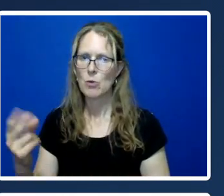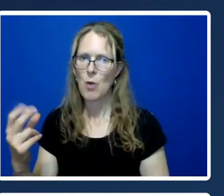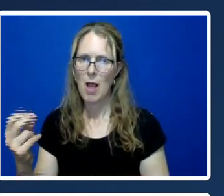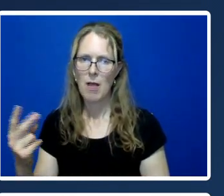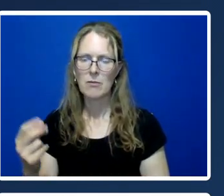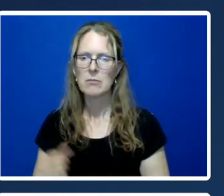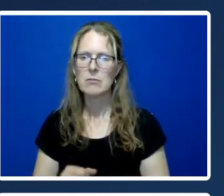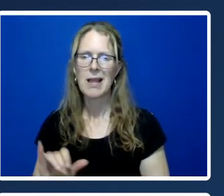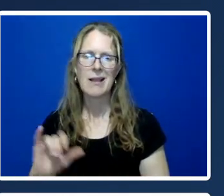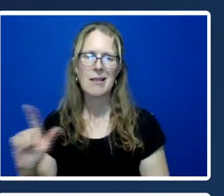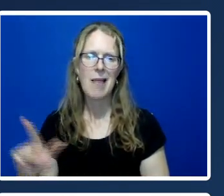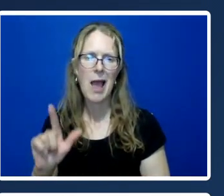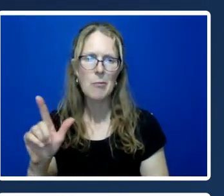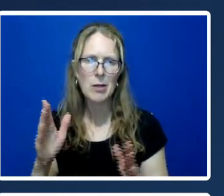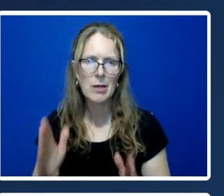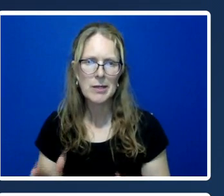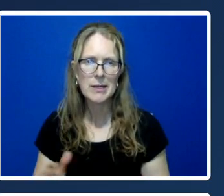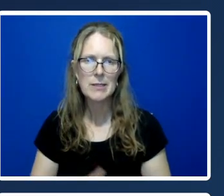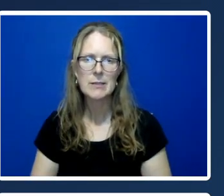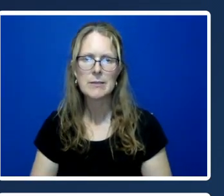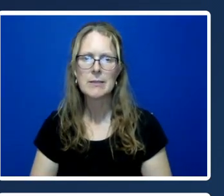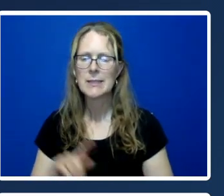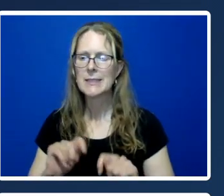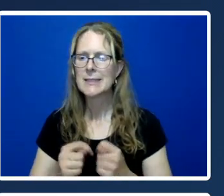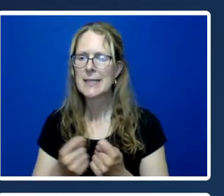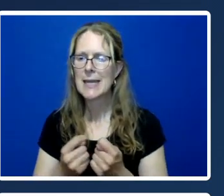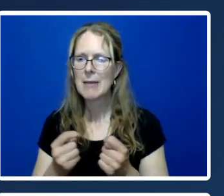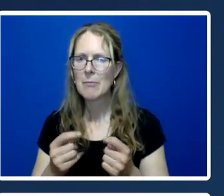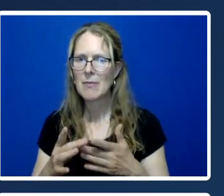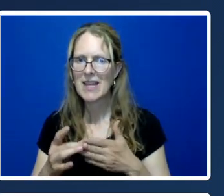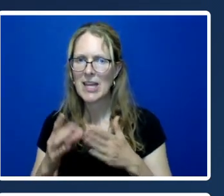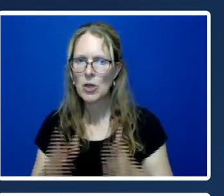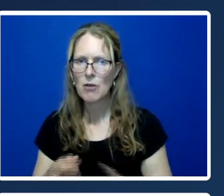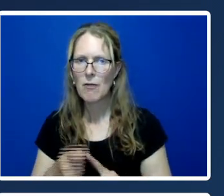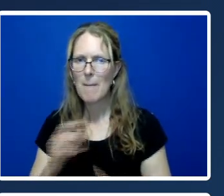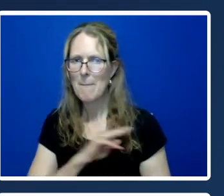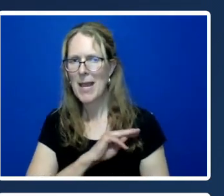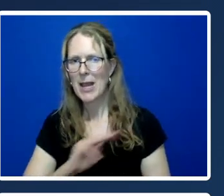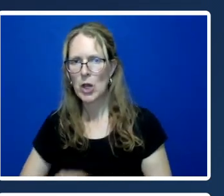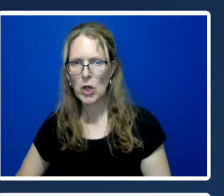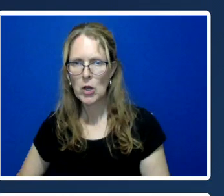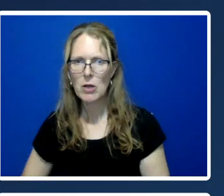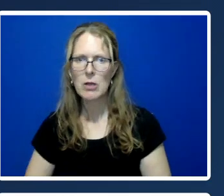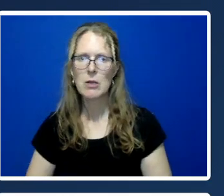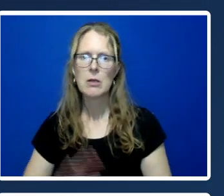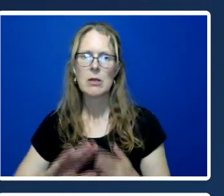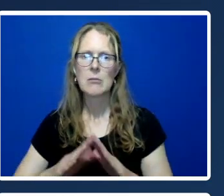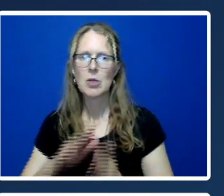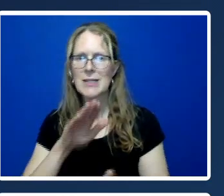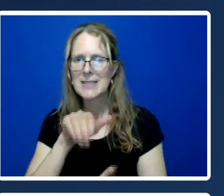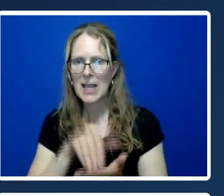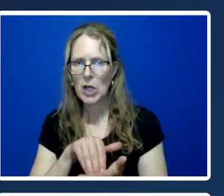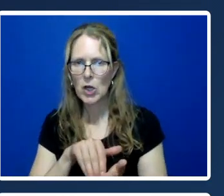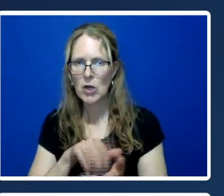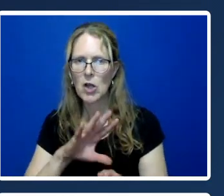teen leaders from the mayor's offices, community centers, and cultural institution educators.